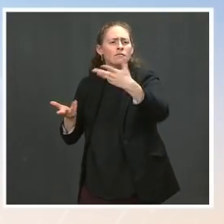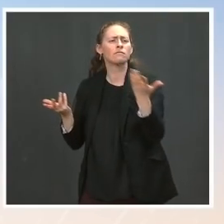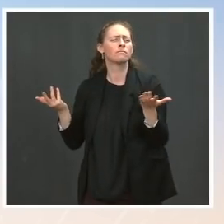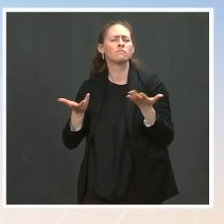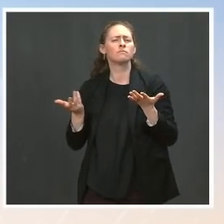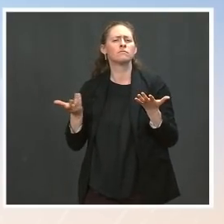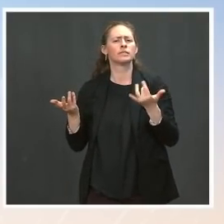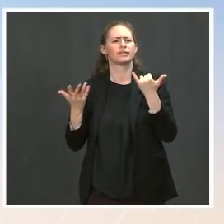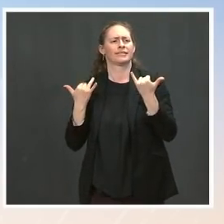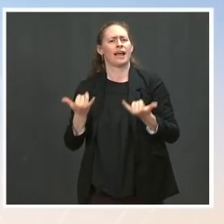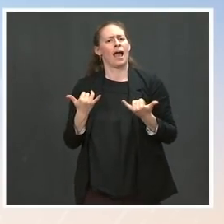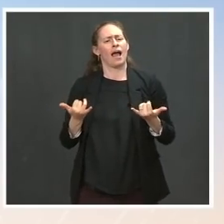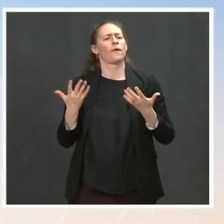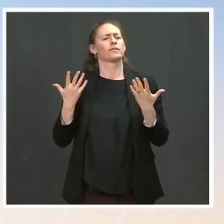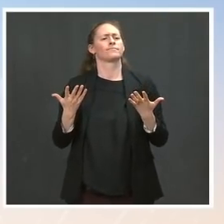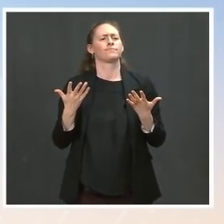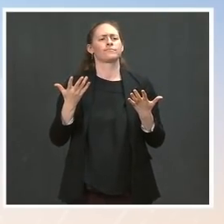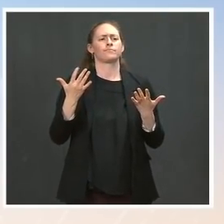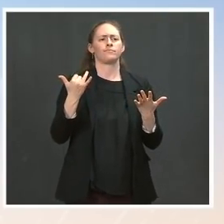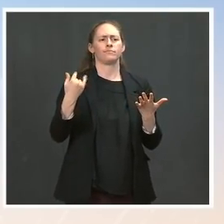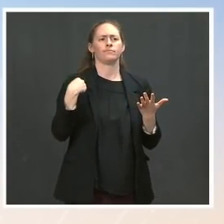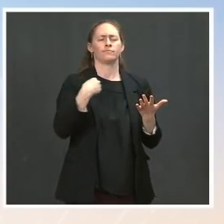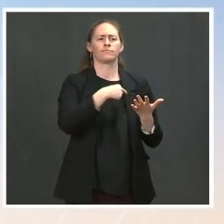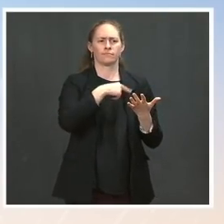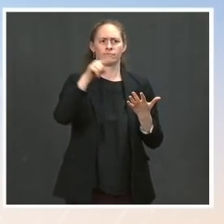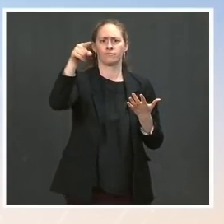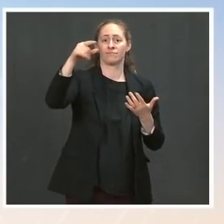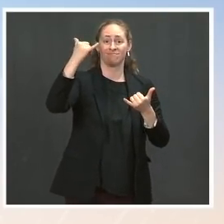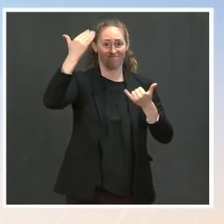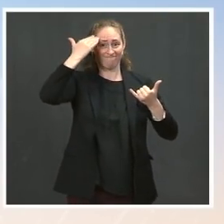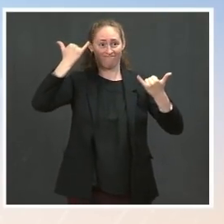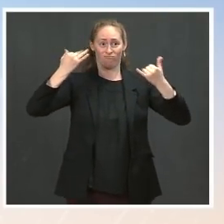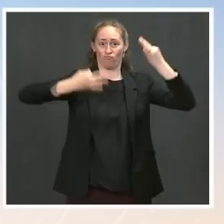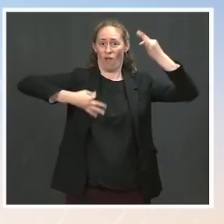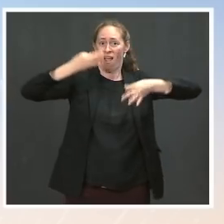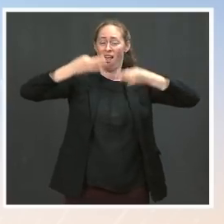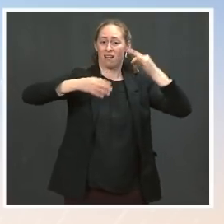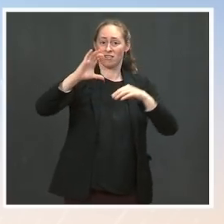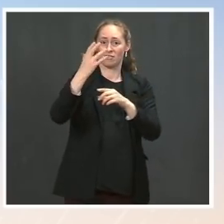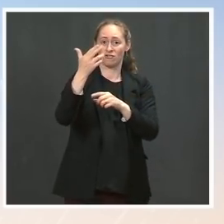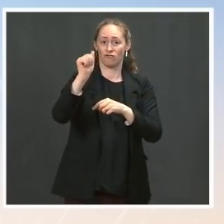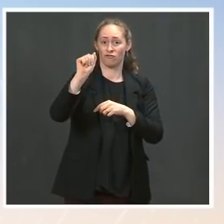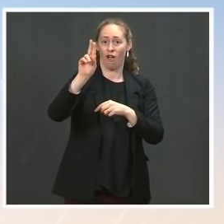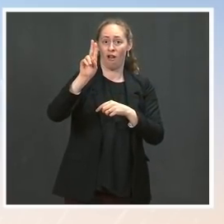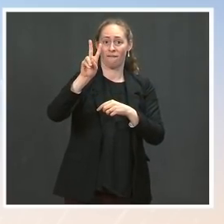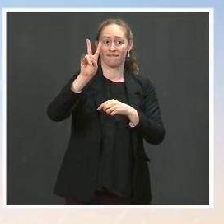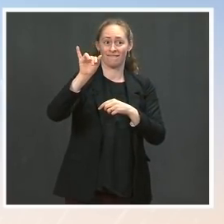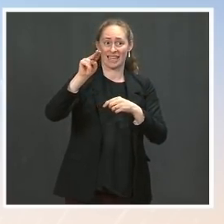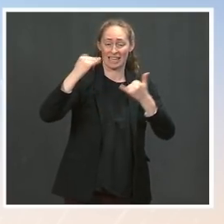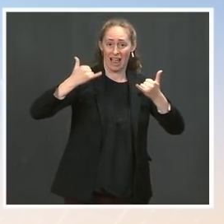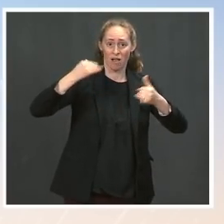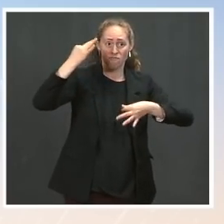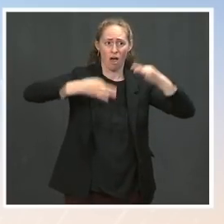the Chauvin trial is progressing. Is there a federal plan for when that trial reaches its conclusion,